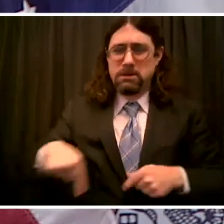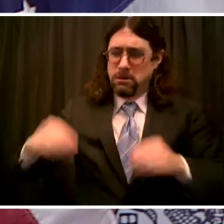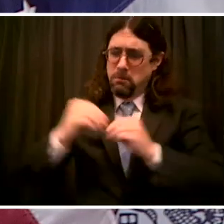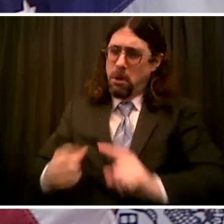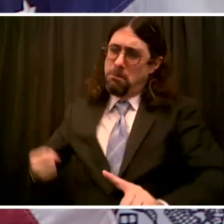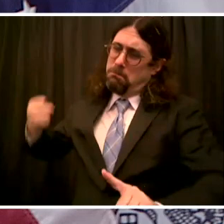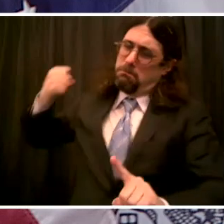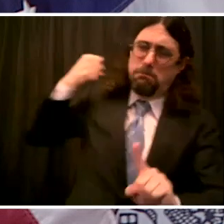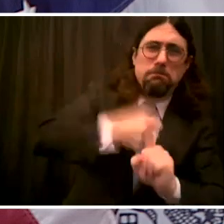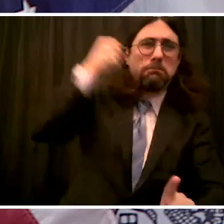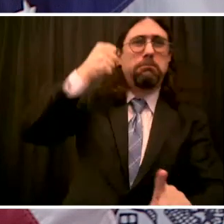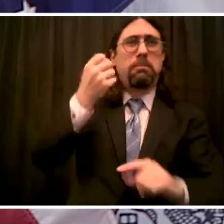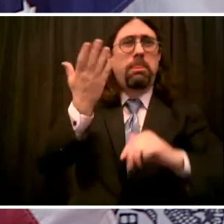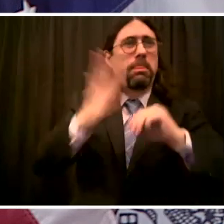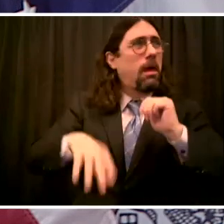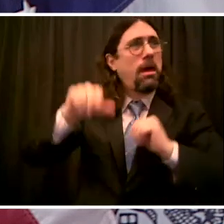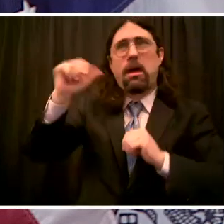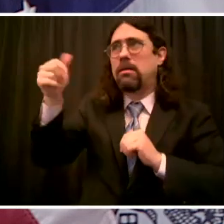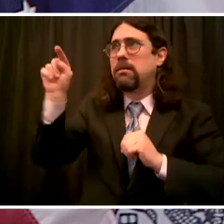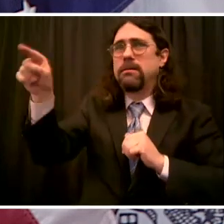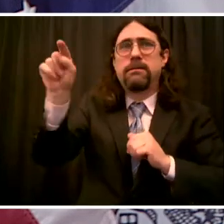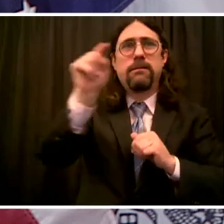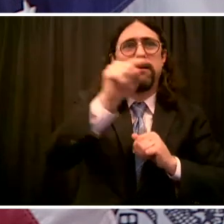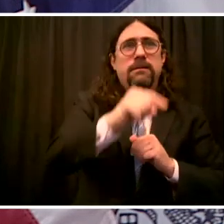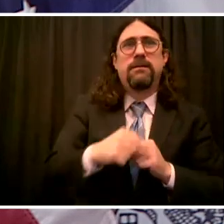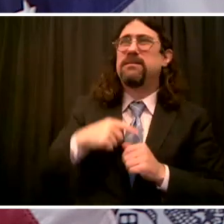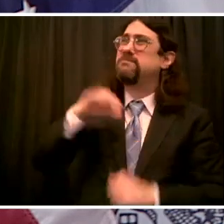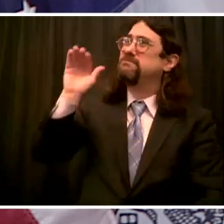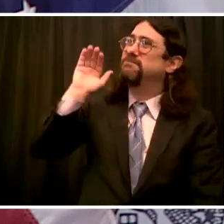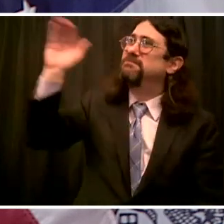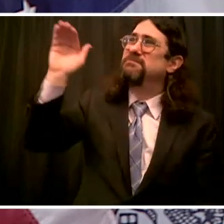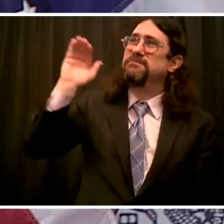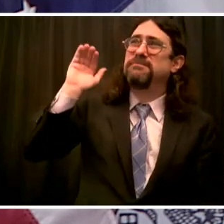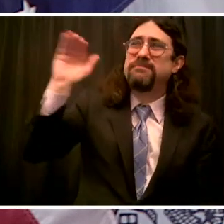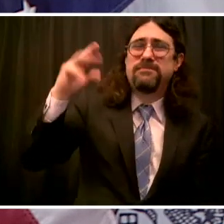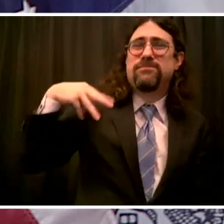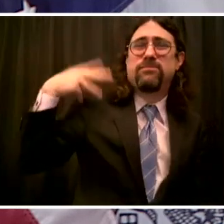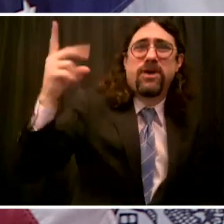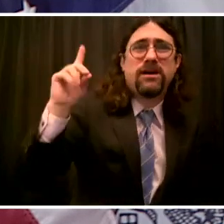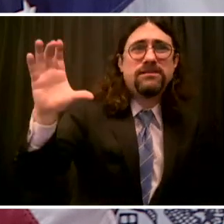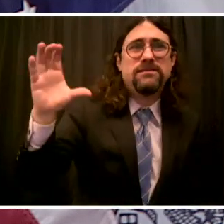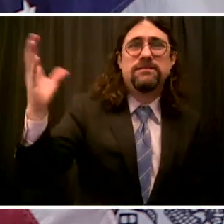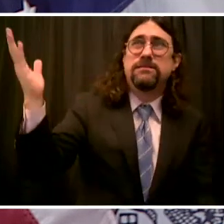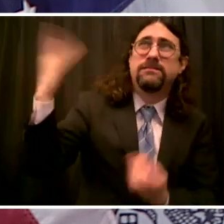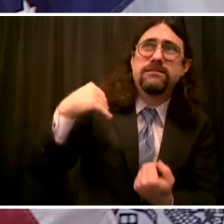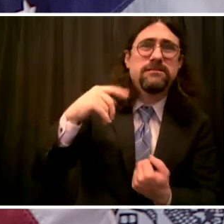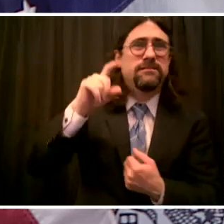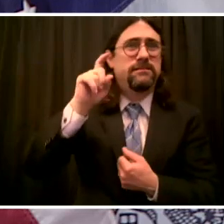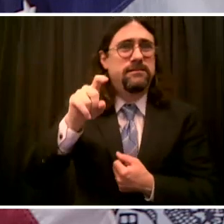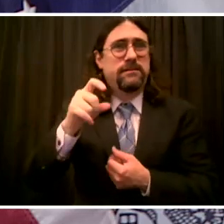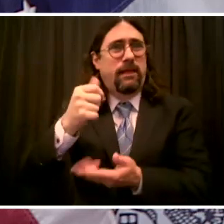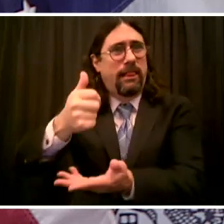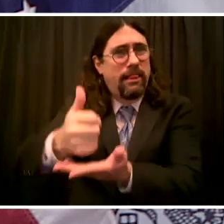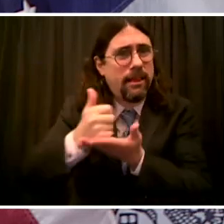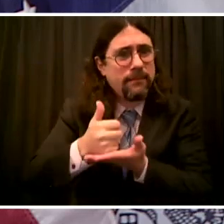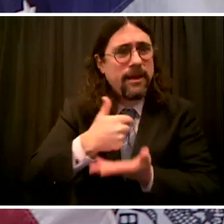OF NEW YORK CITY. SO THAT WE CAN BE STRONG AGAIN, SO THAT WE CAN BE